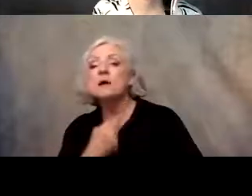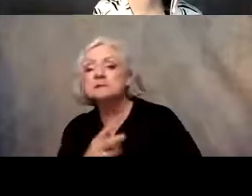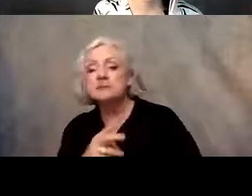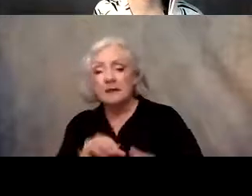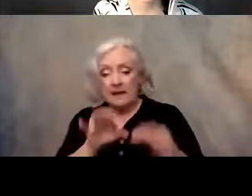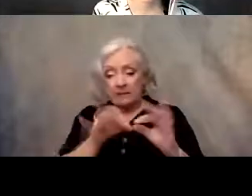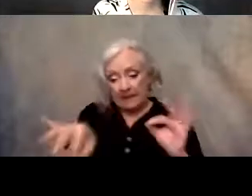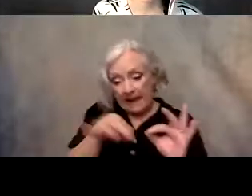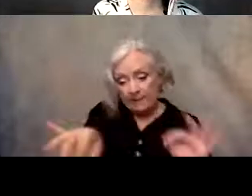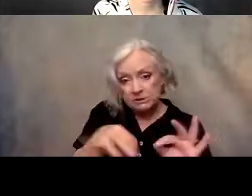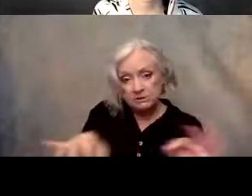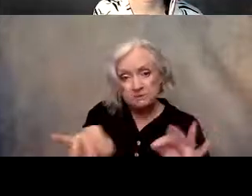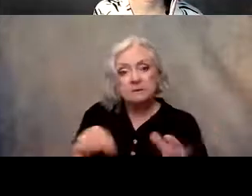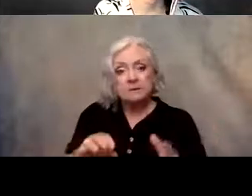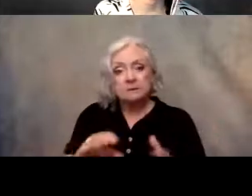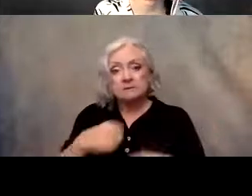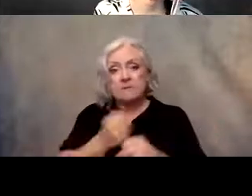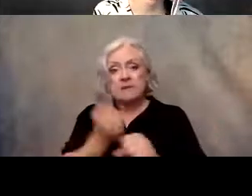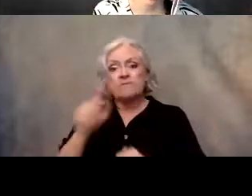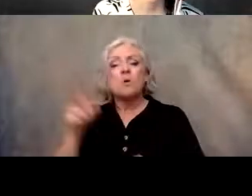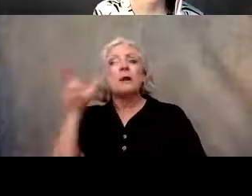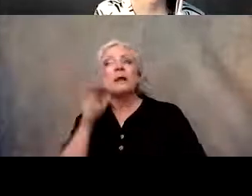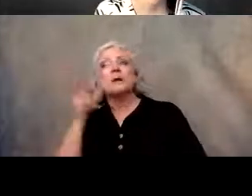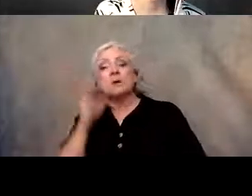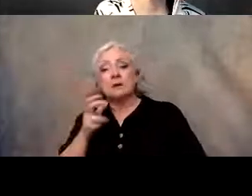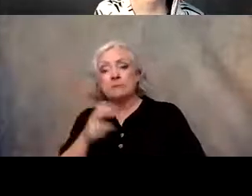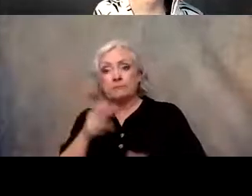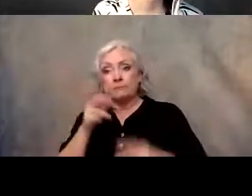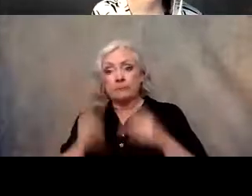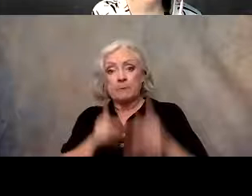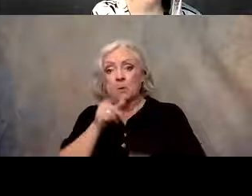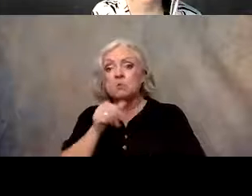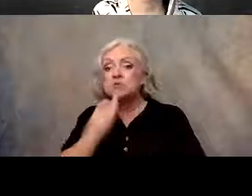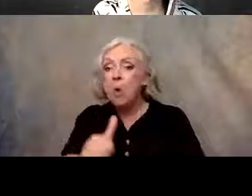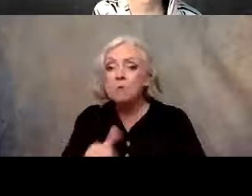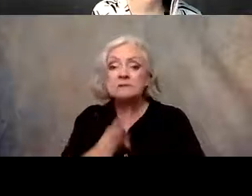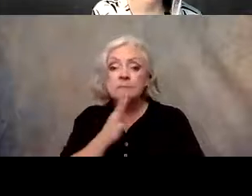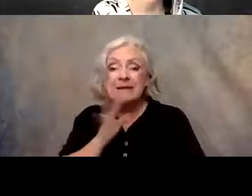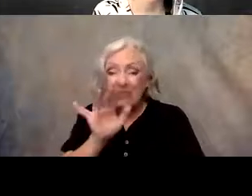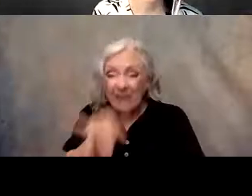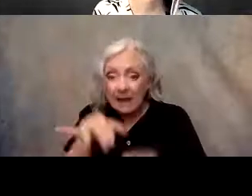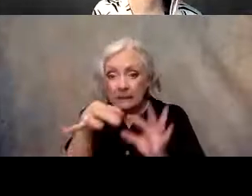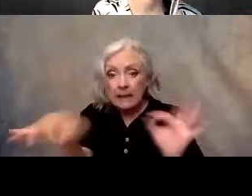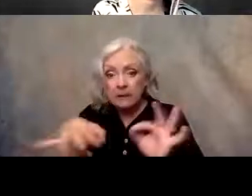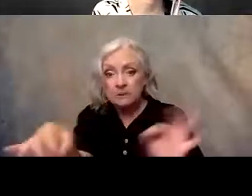who don't speak the language featured in the audio. So if a movie or video or clip is subtitled